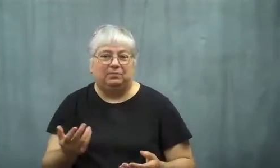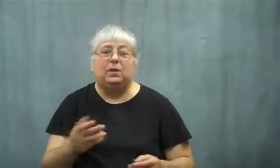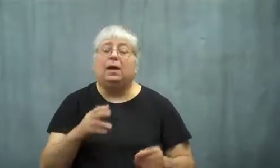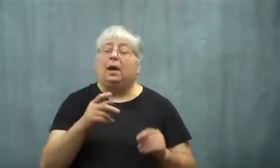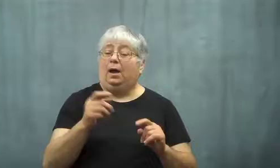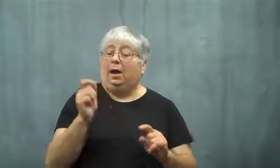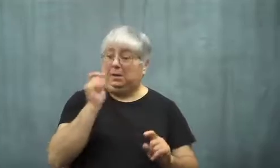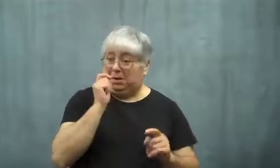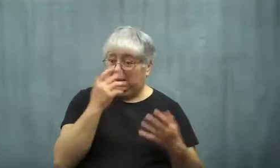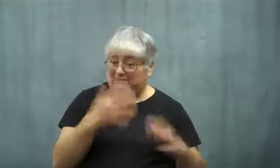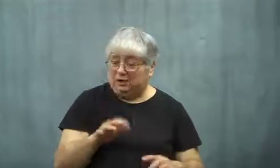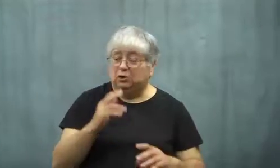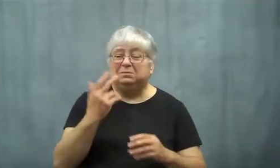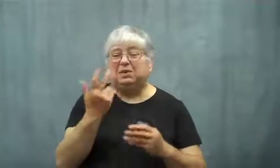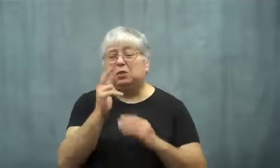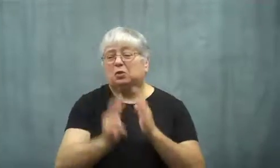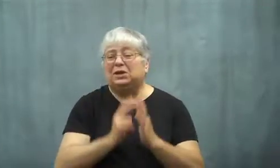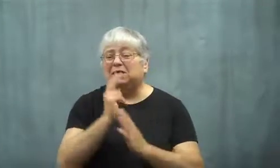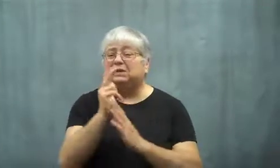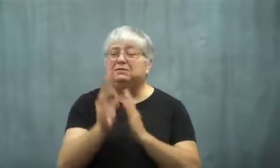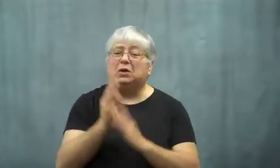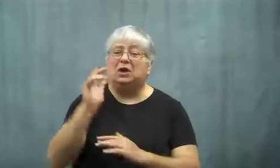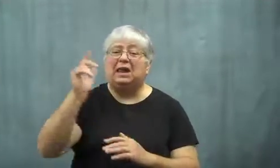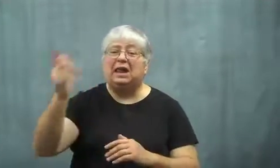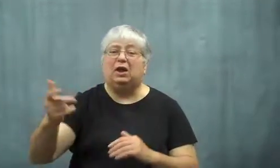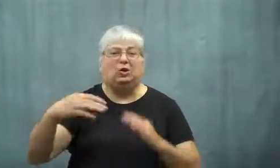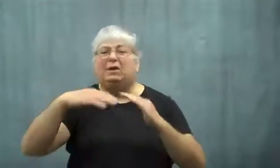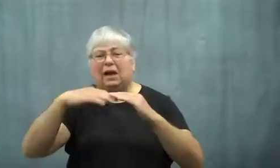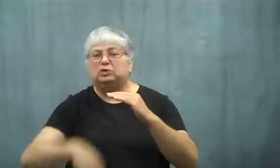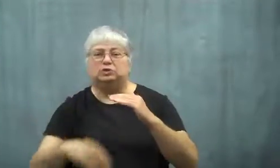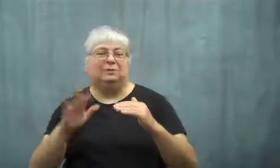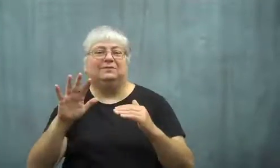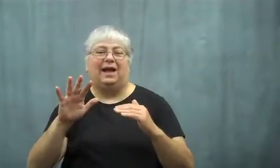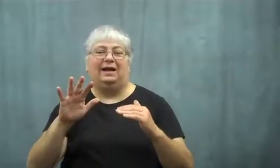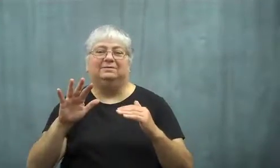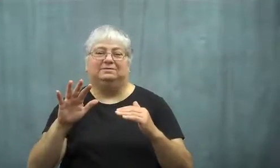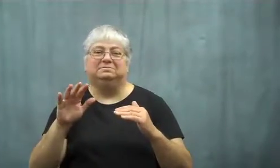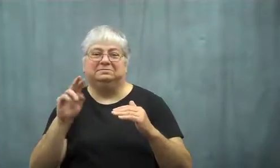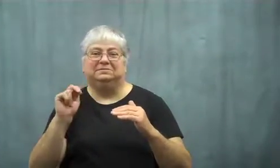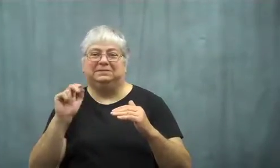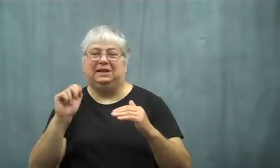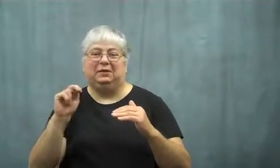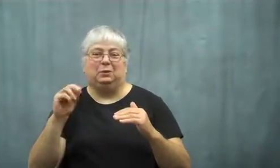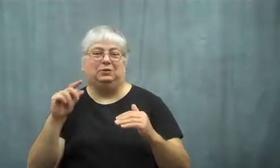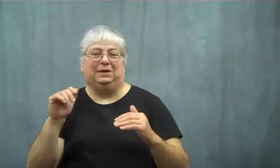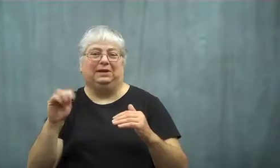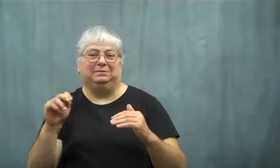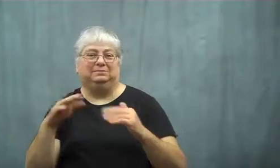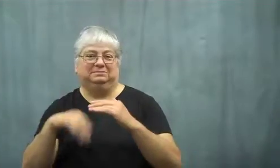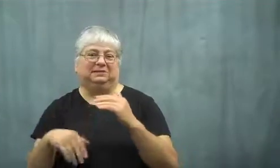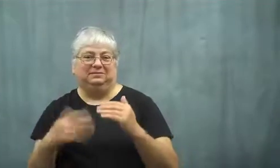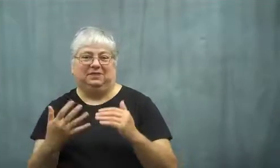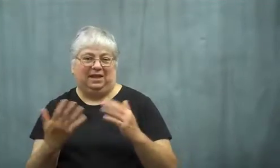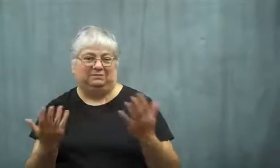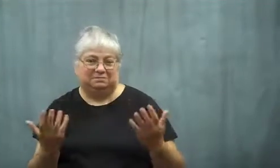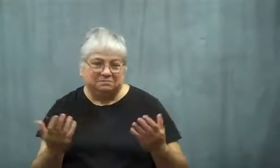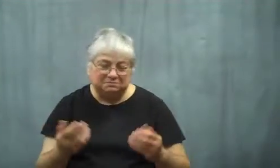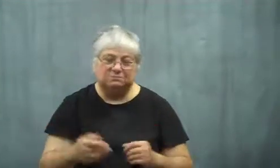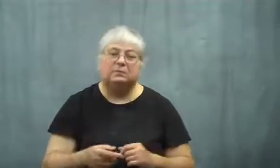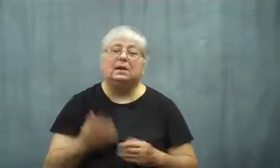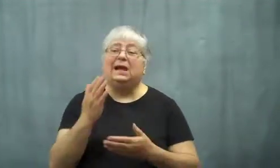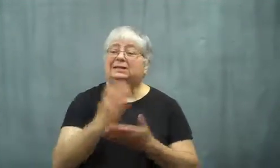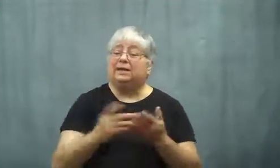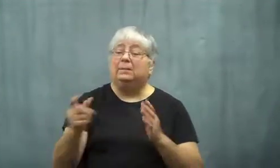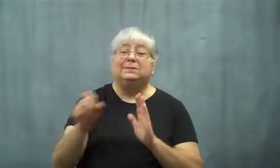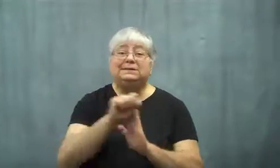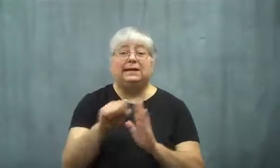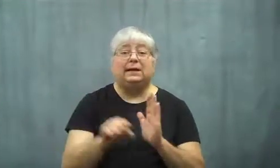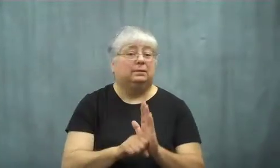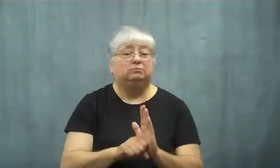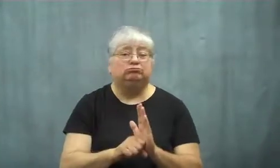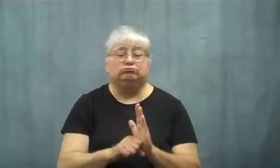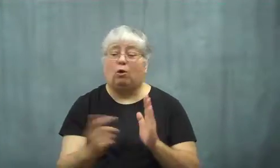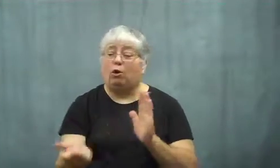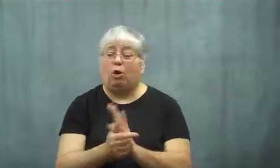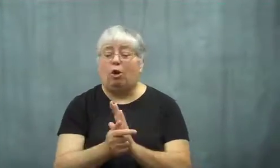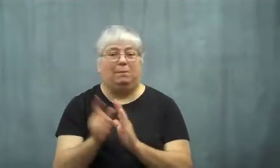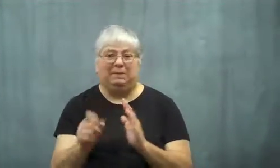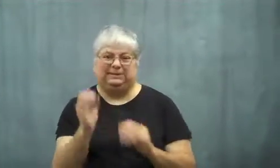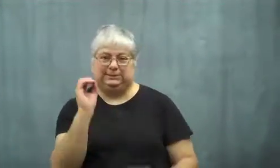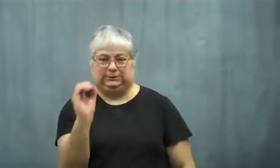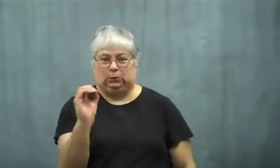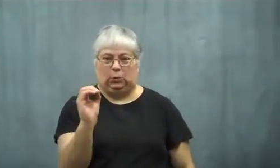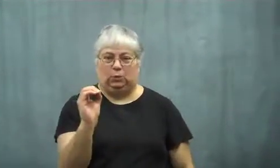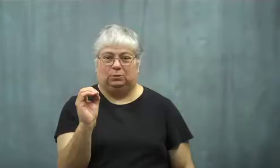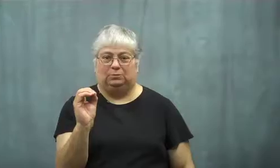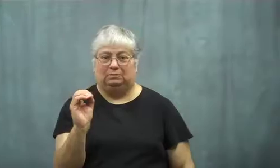Three or four hours later, the level drops to under 5 nanograms.